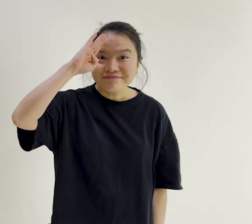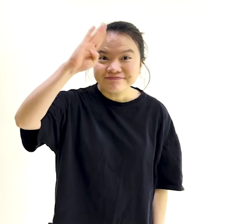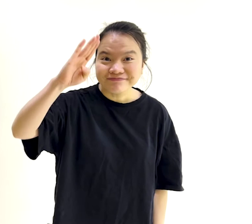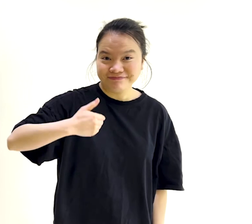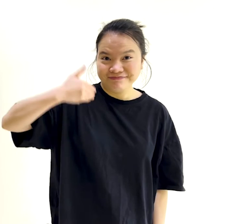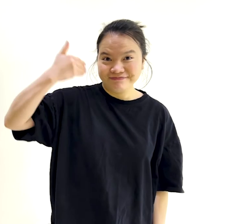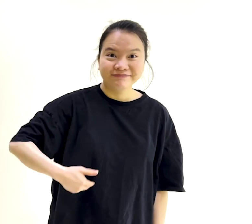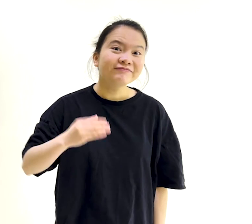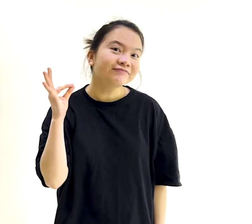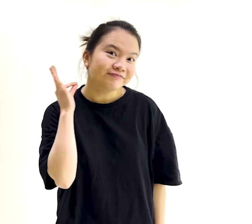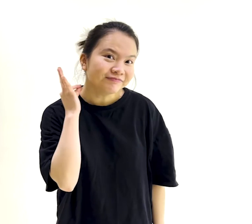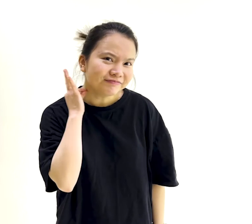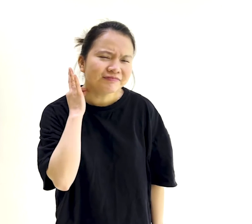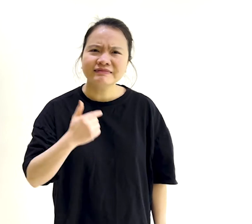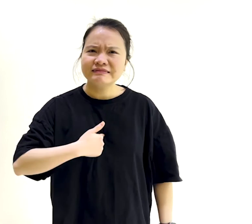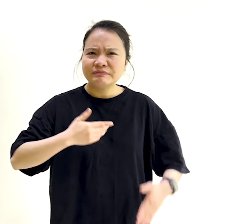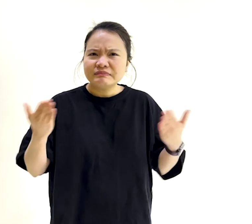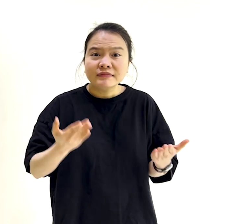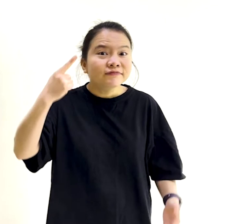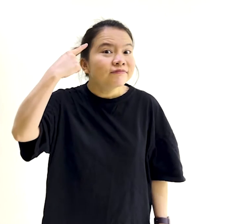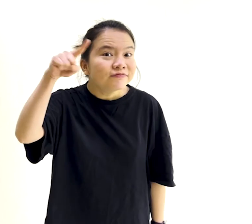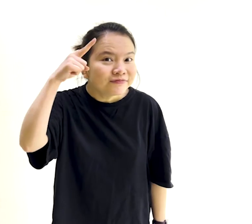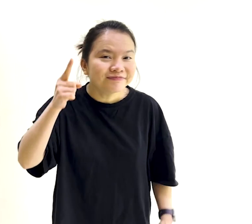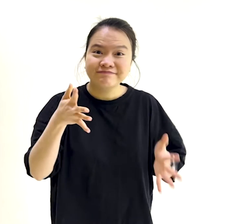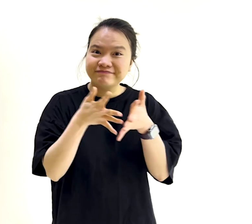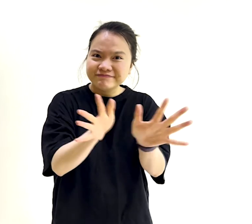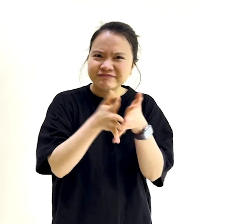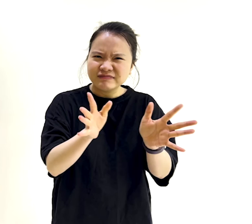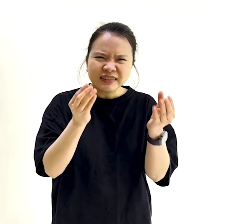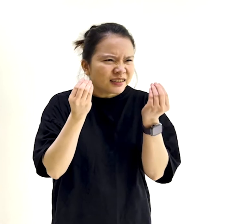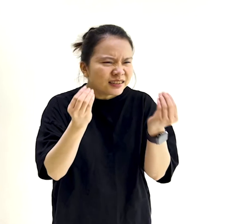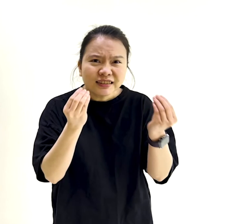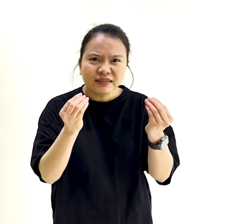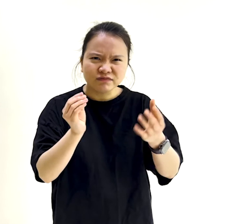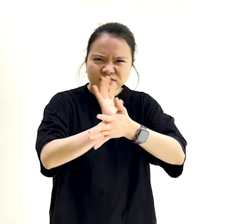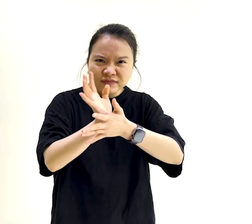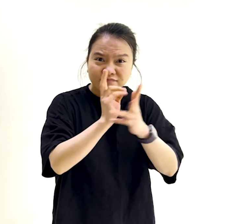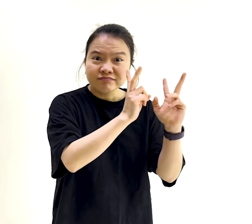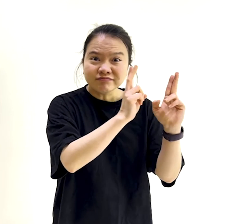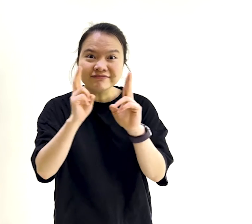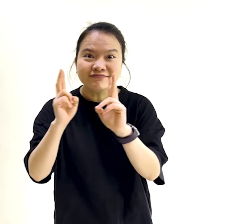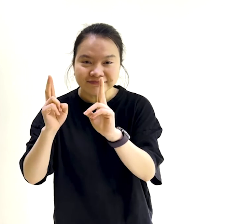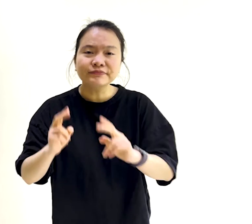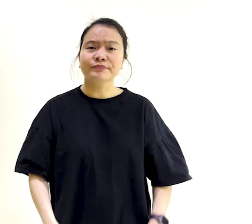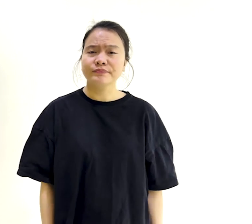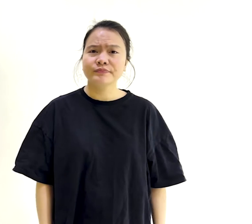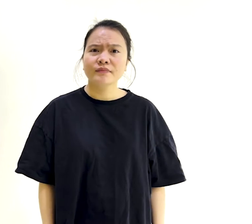Hello, my name is Truc. I would like to share a new app that allows you to edit a video on a mobile phone.